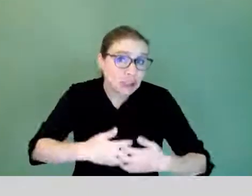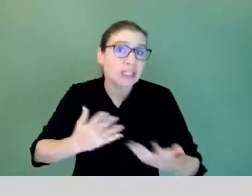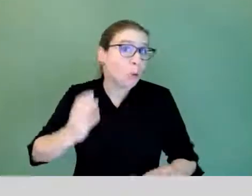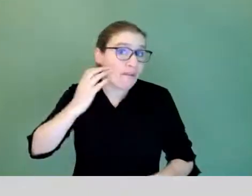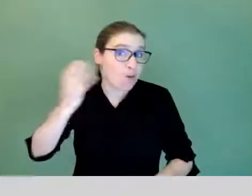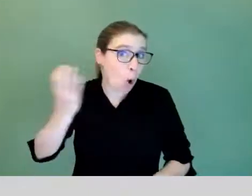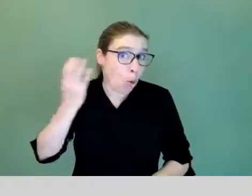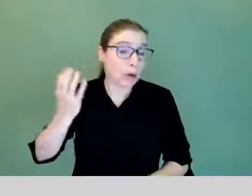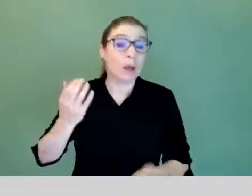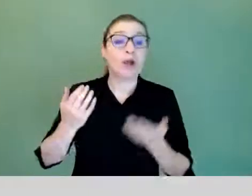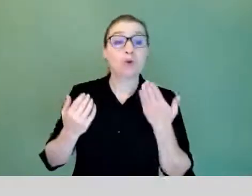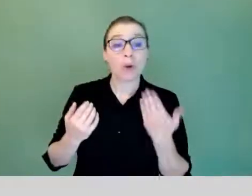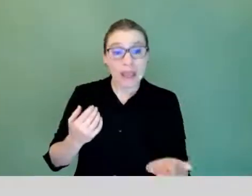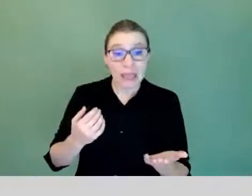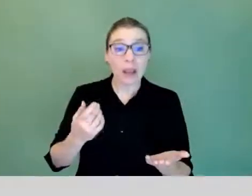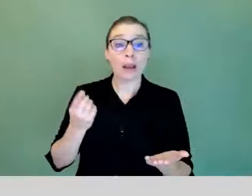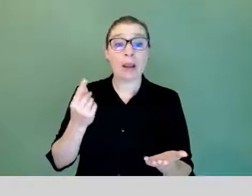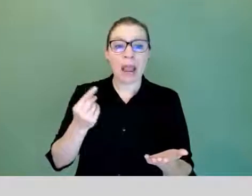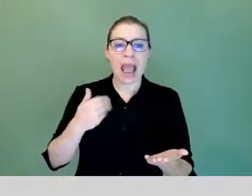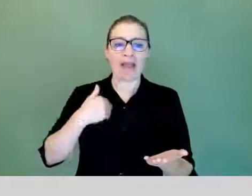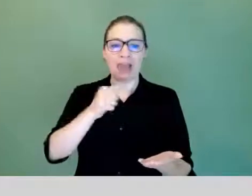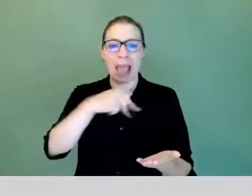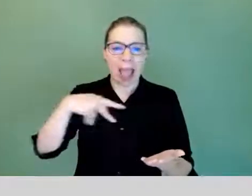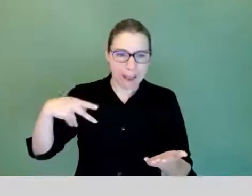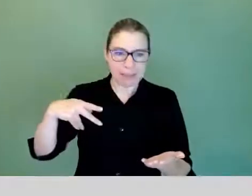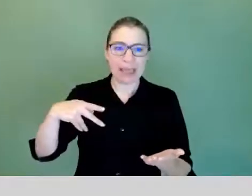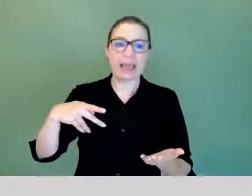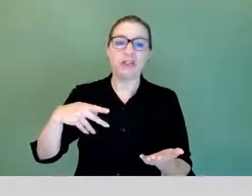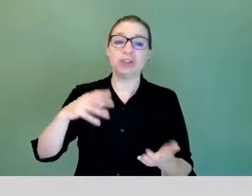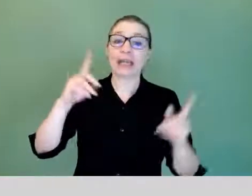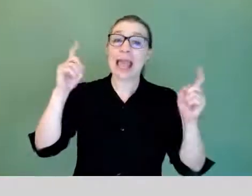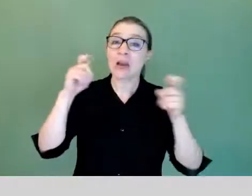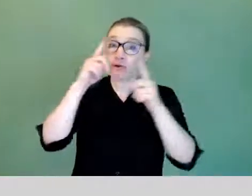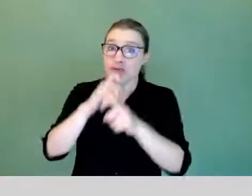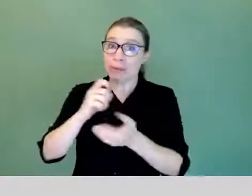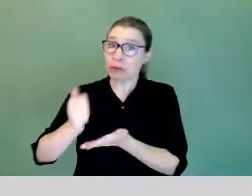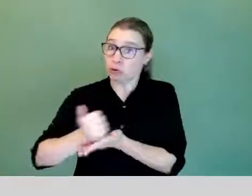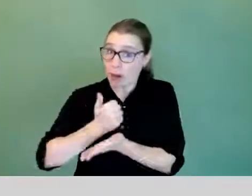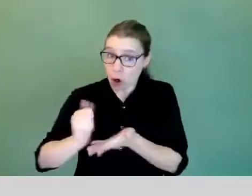So here the manual attack is generally required. So an application encrypts credit card numbers